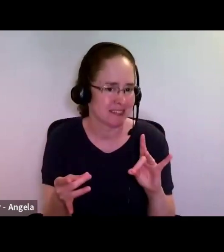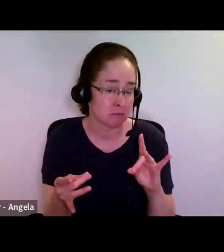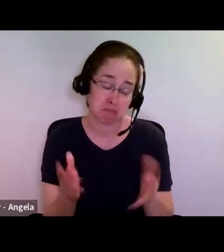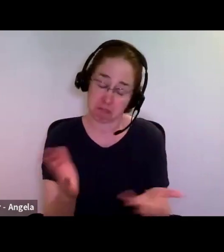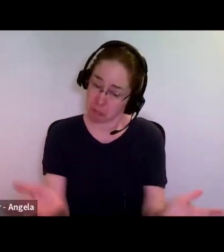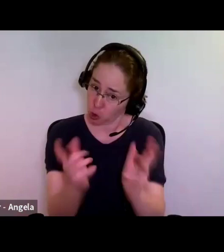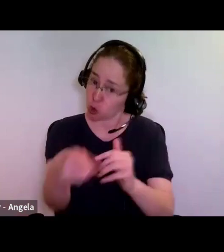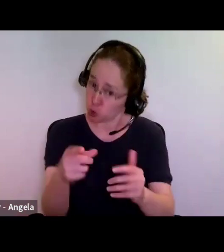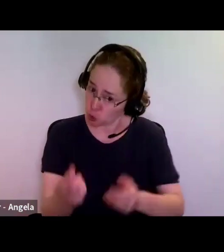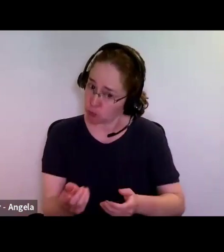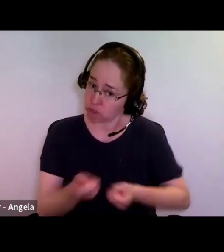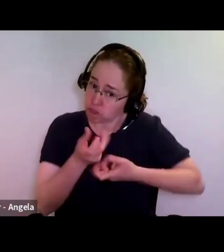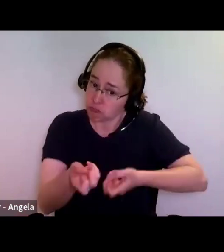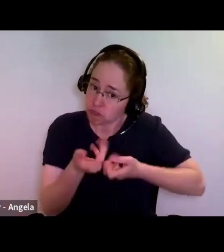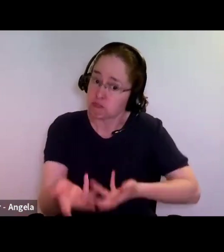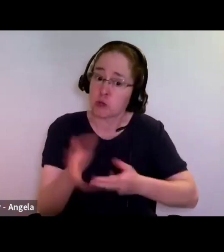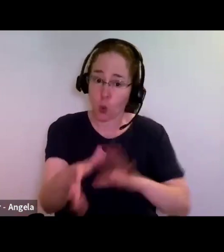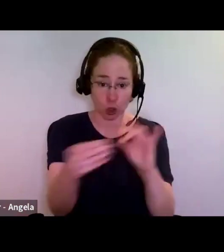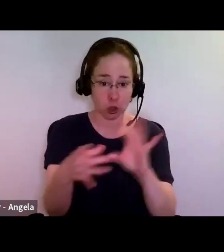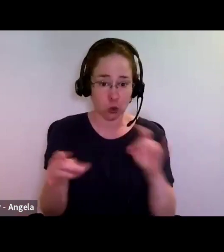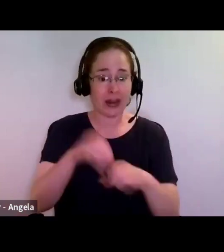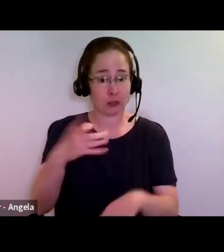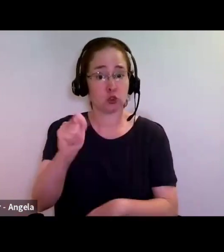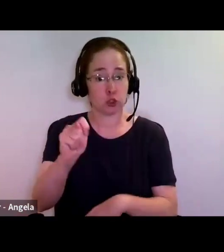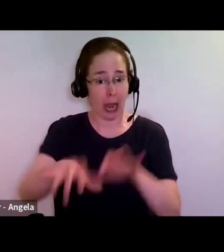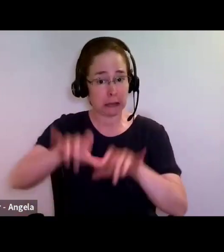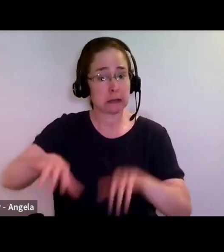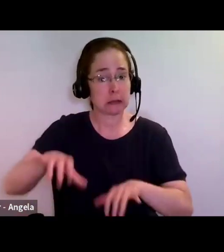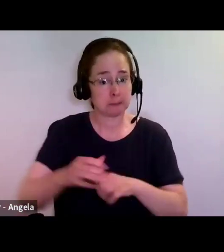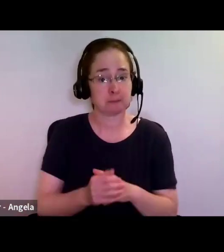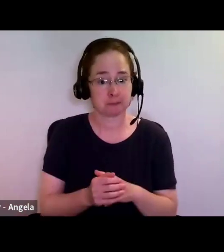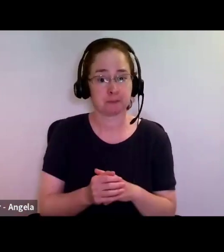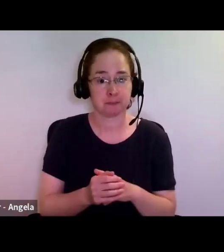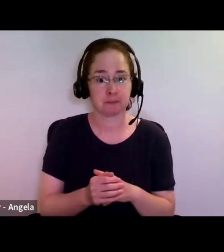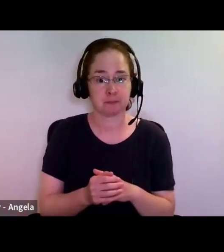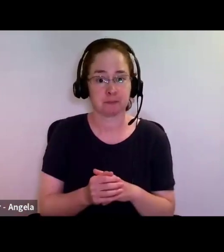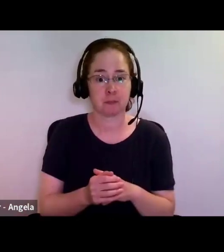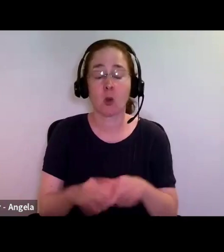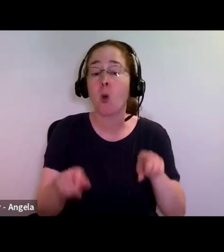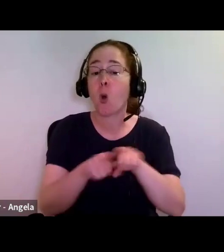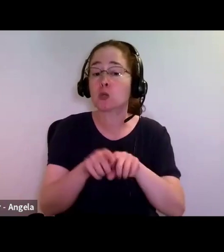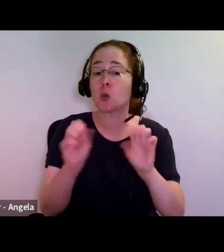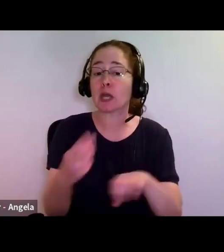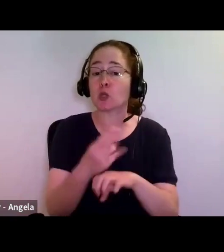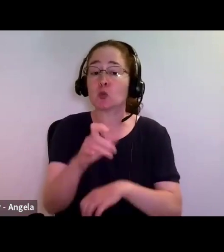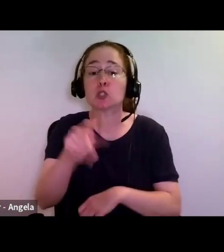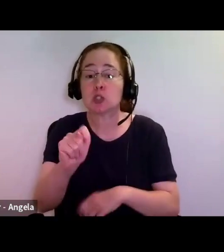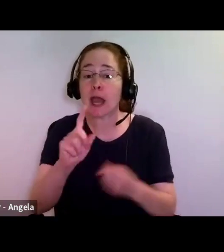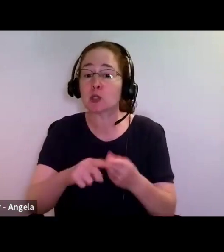your advocacy story through the chat feature that was mentioned earlier. You can also use the chat feature to ask questions.